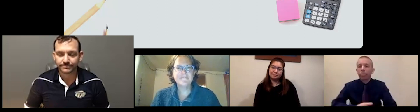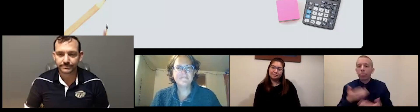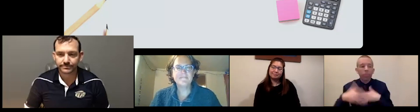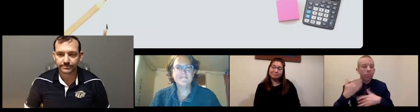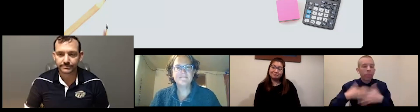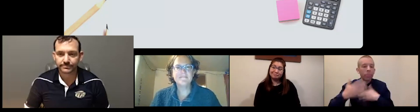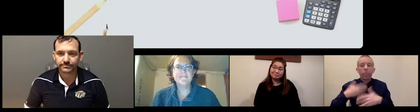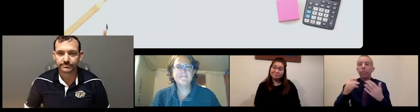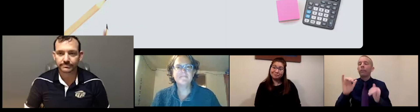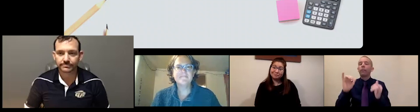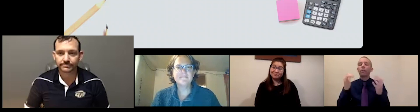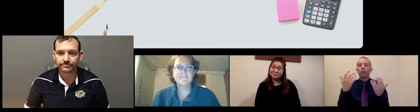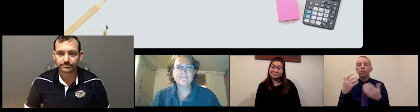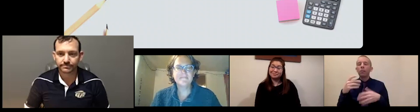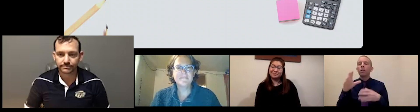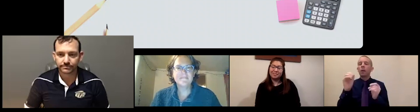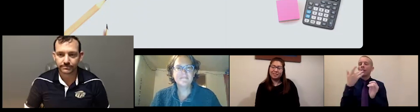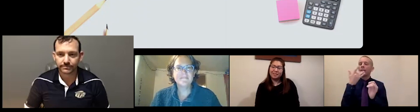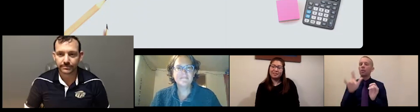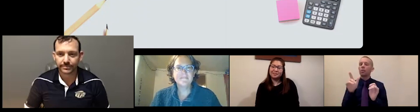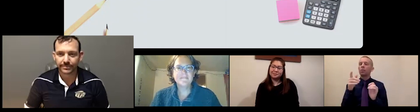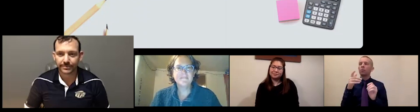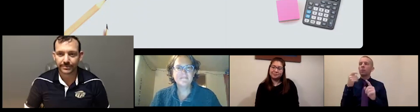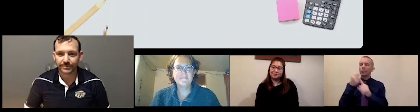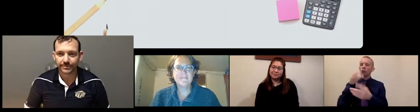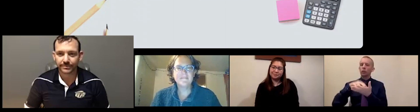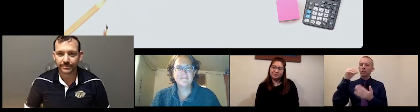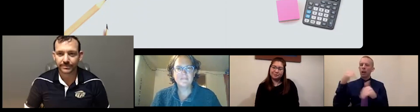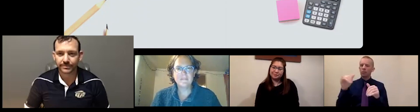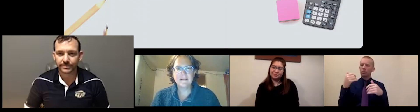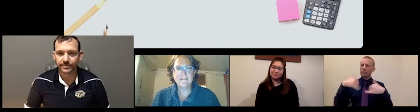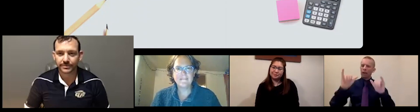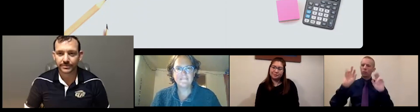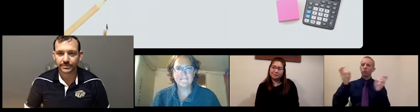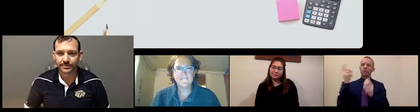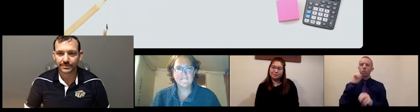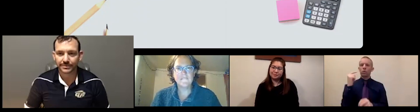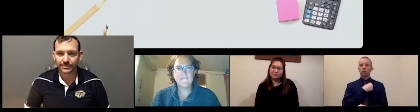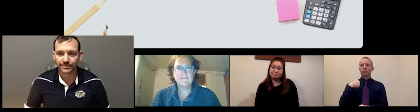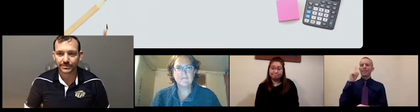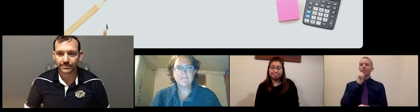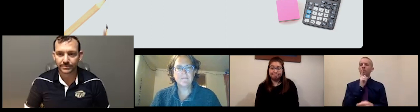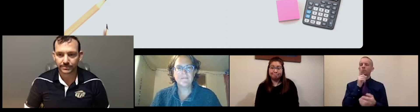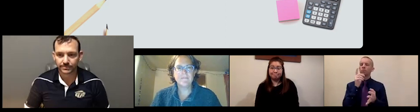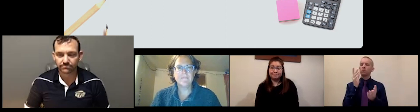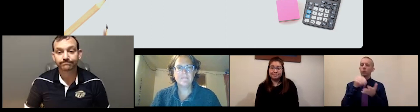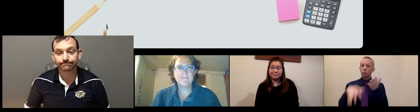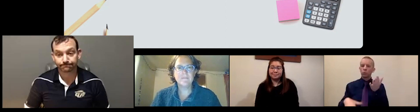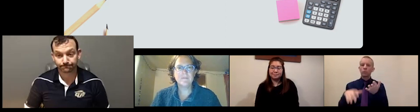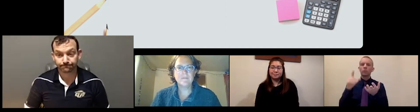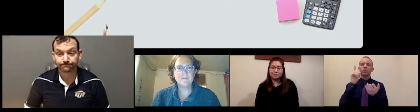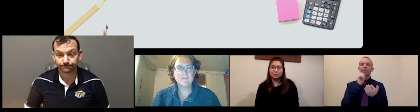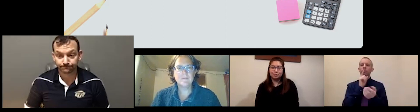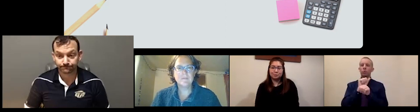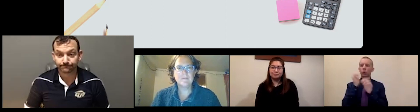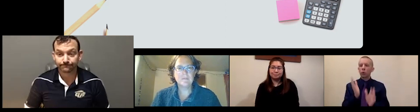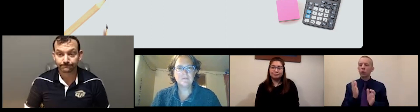Unfortunately, incidental learning is still an issue for deaf students and deaf workers.